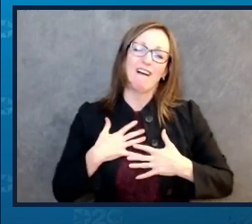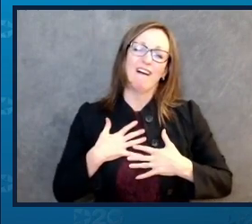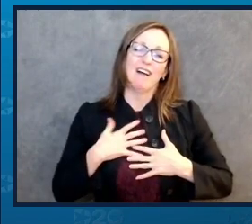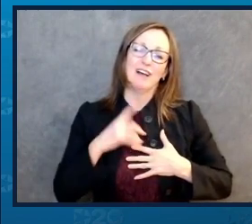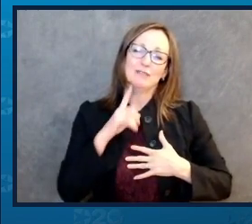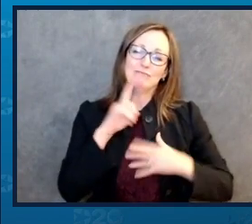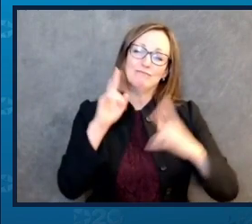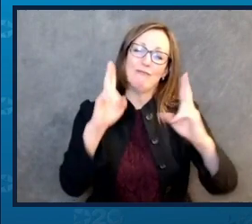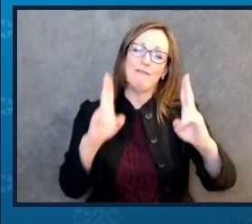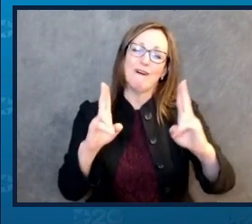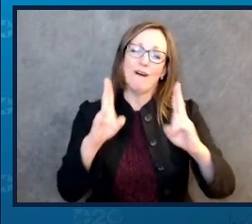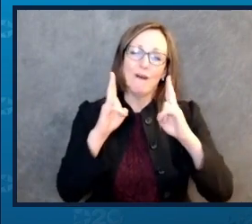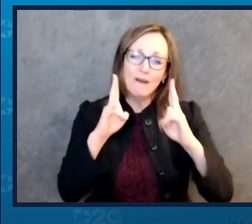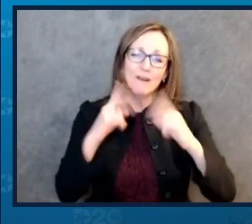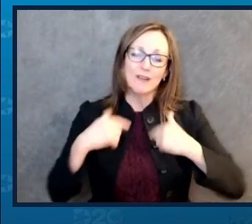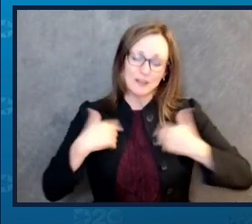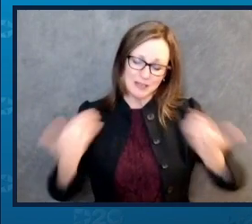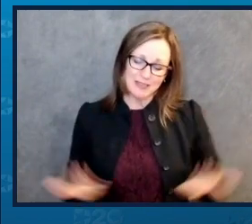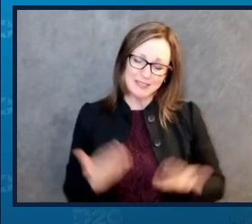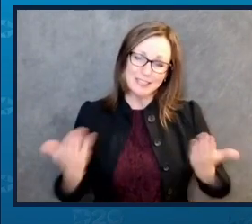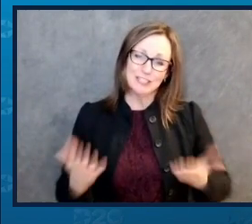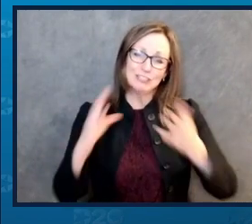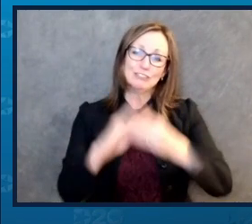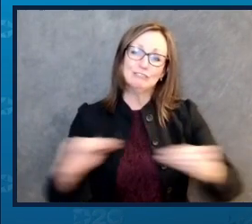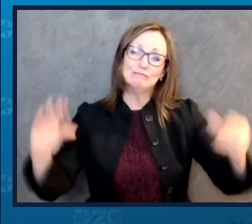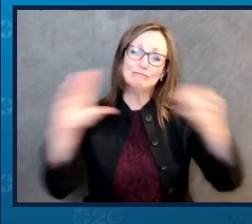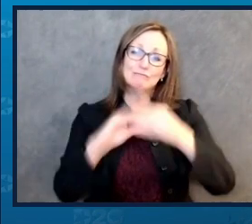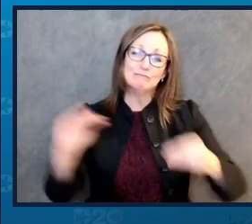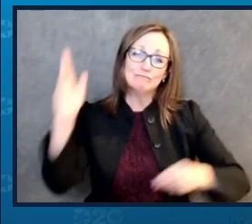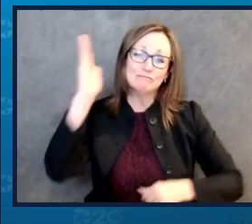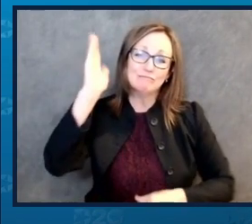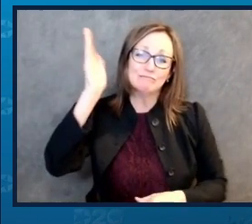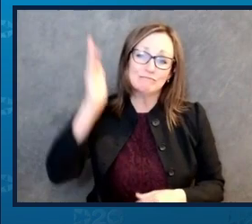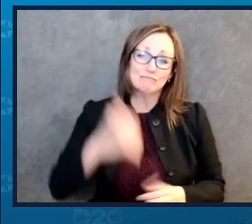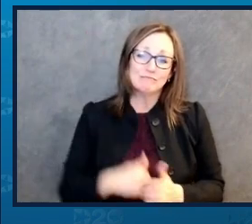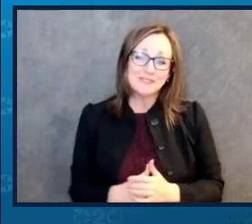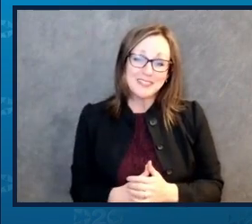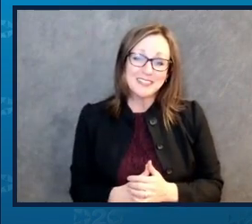THAT I AM HERE TONIGHT IS A TESTAMENT TO THE EDUCATION OF